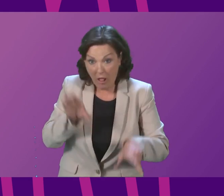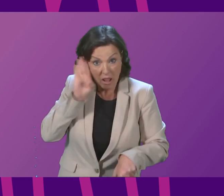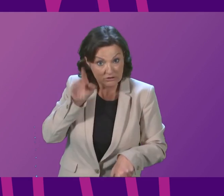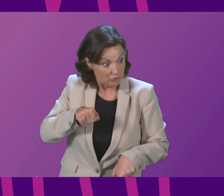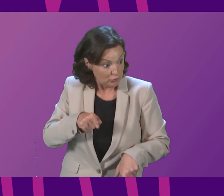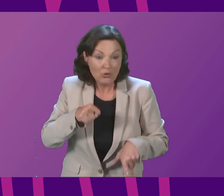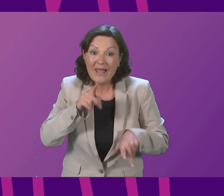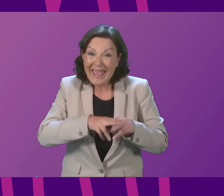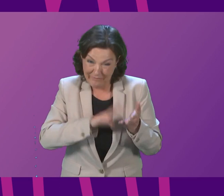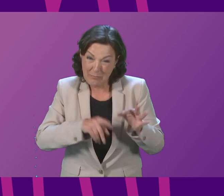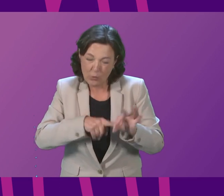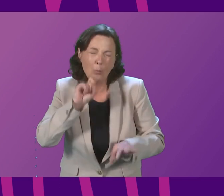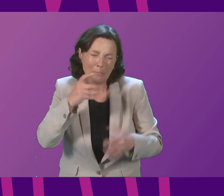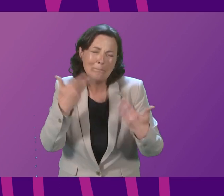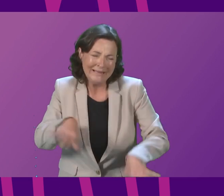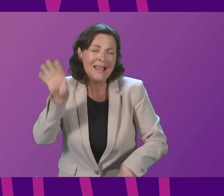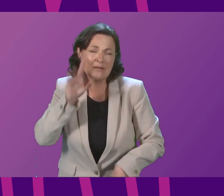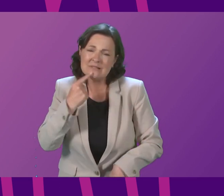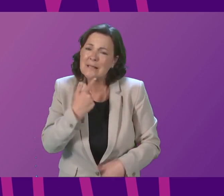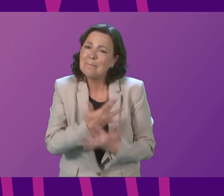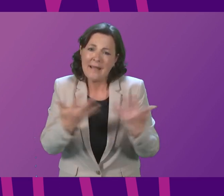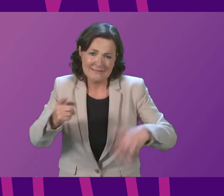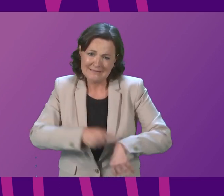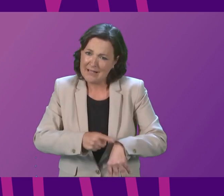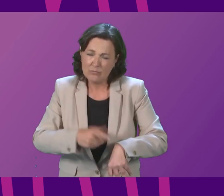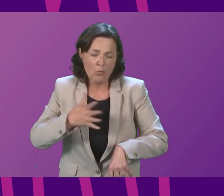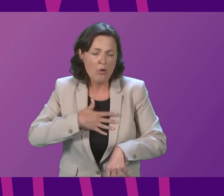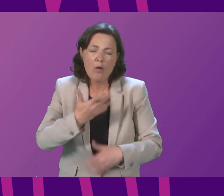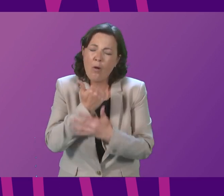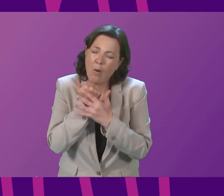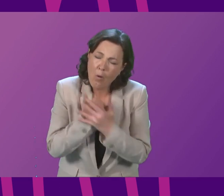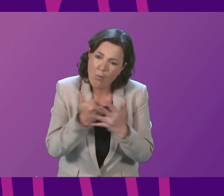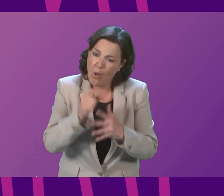question times will have heard me say—that we will look very sympathetically at Douglas